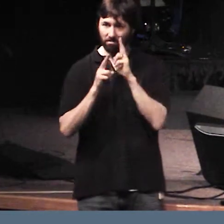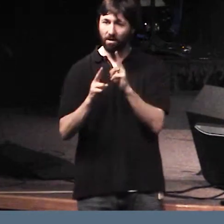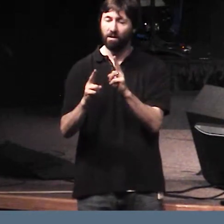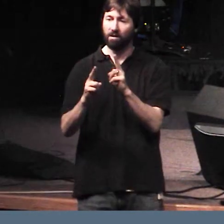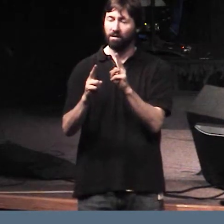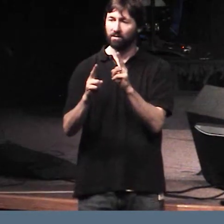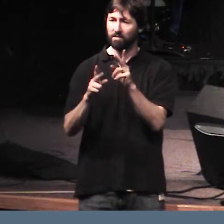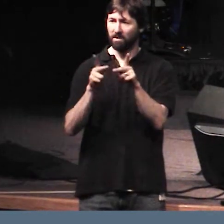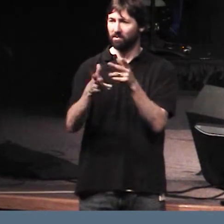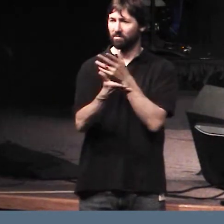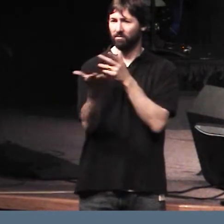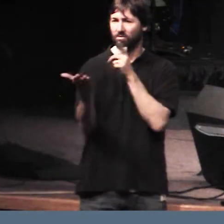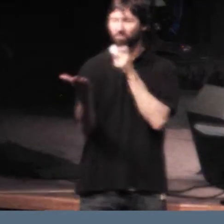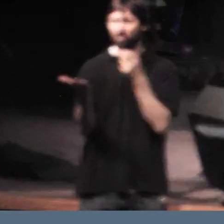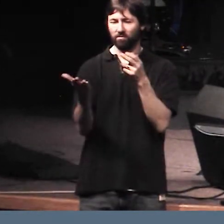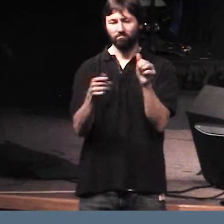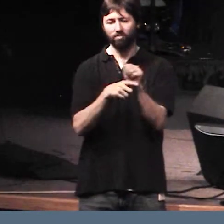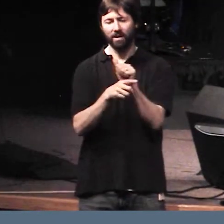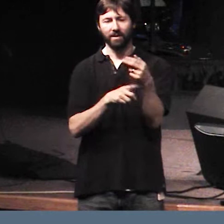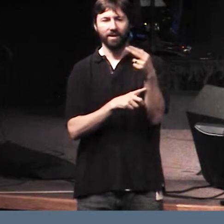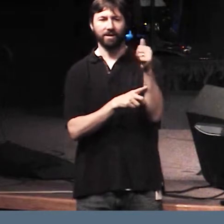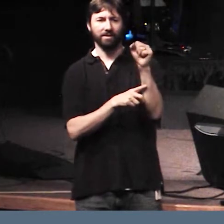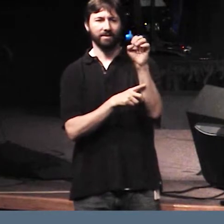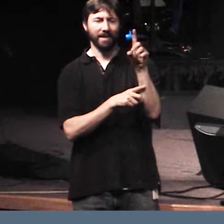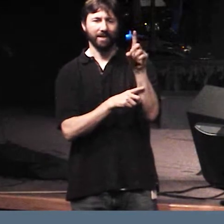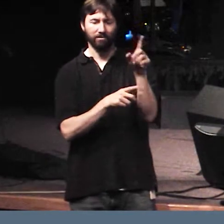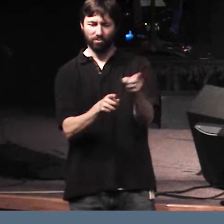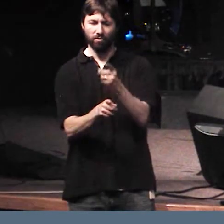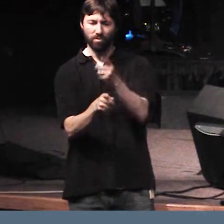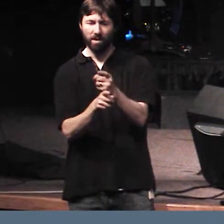of cHesed God honors people who are going to do the right thing to be committed their God